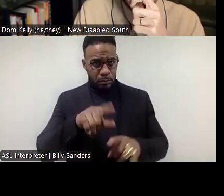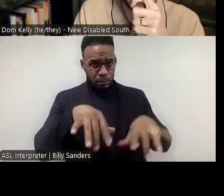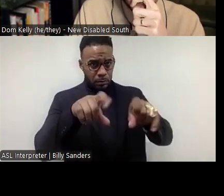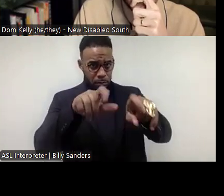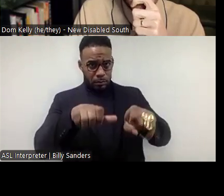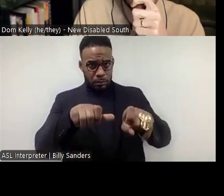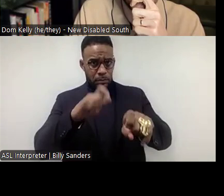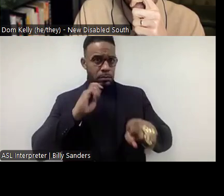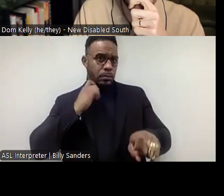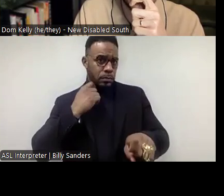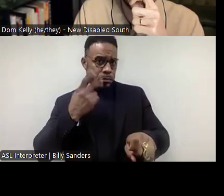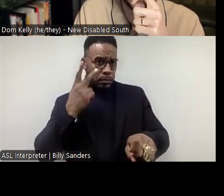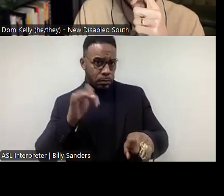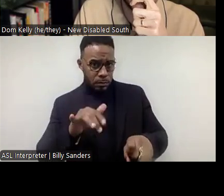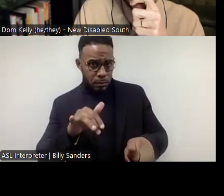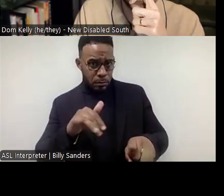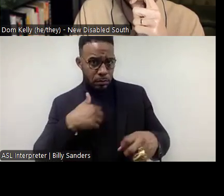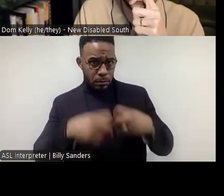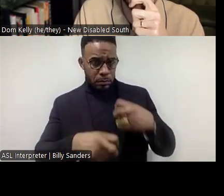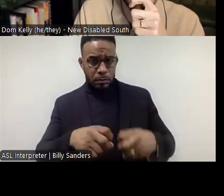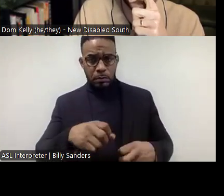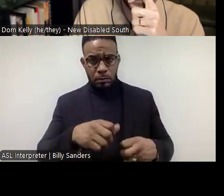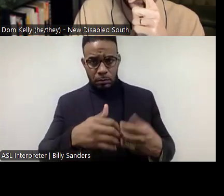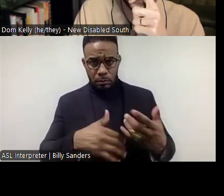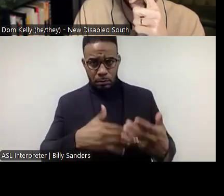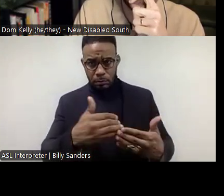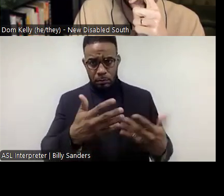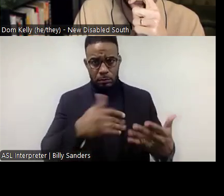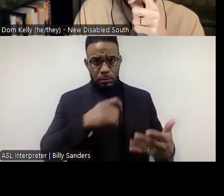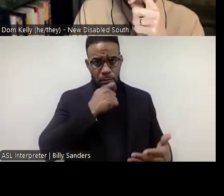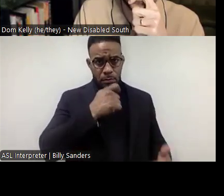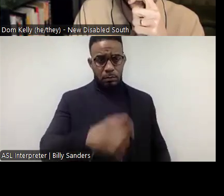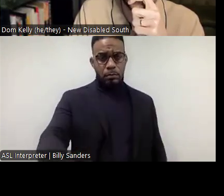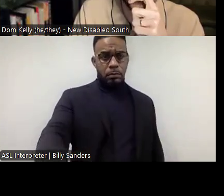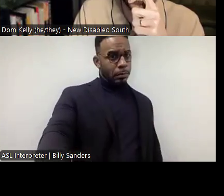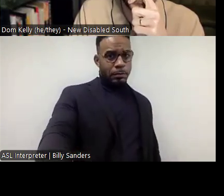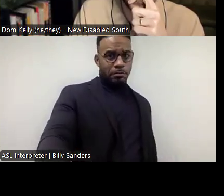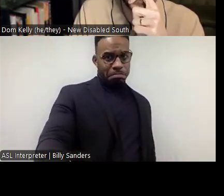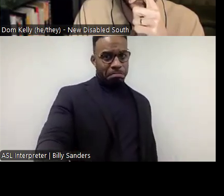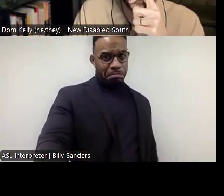If I can say, if you want to test Anita, I think you as the host can unmute Anita and see if she's having difficulty